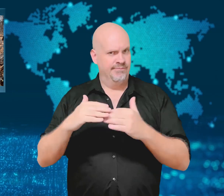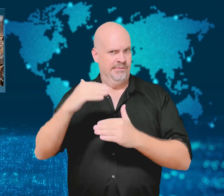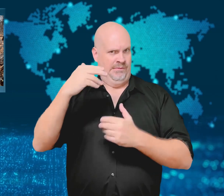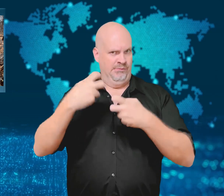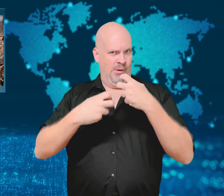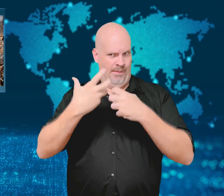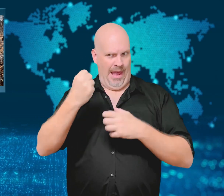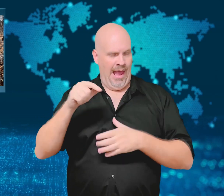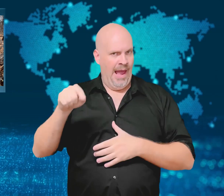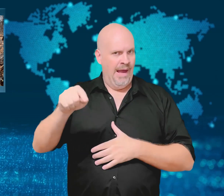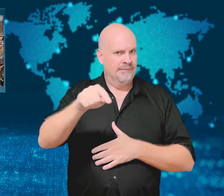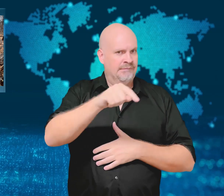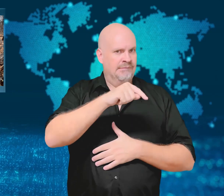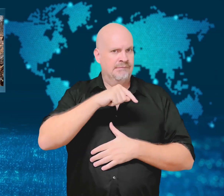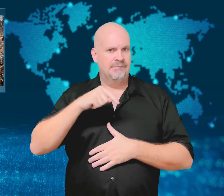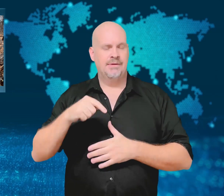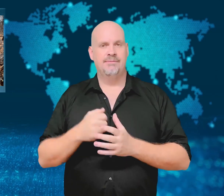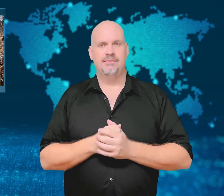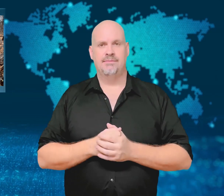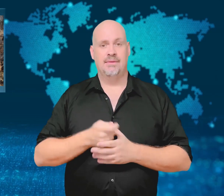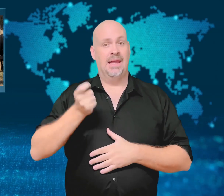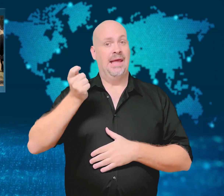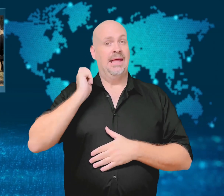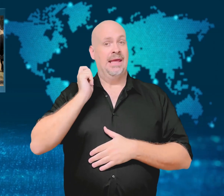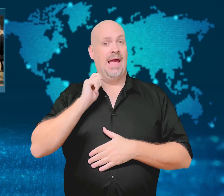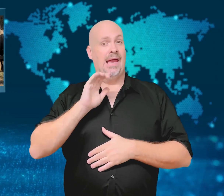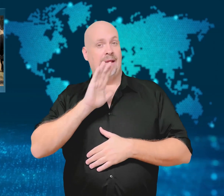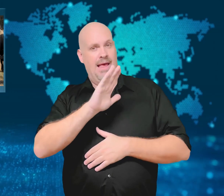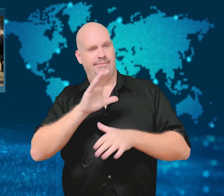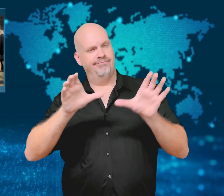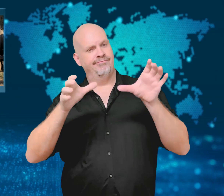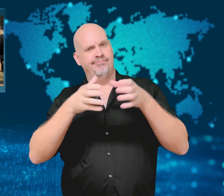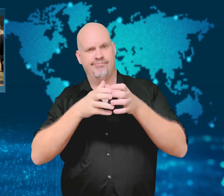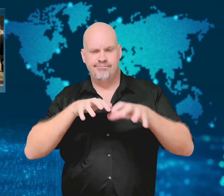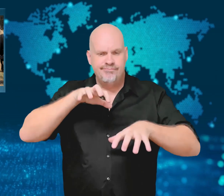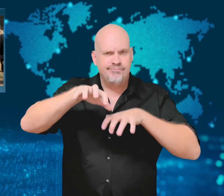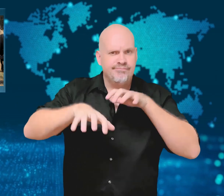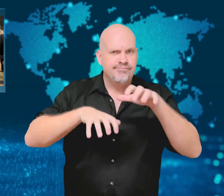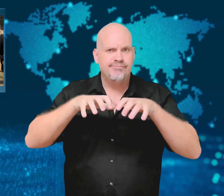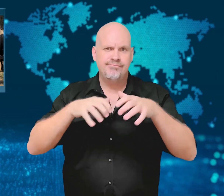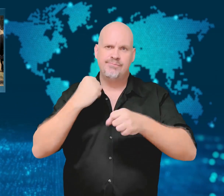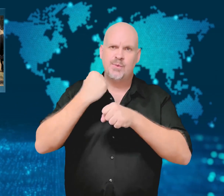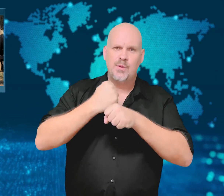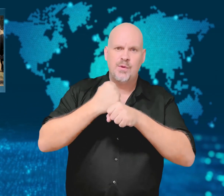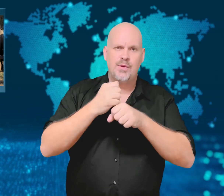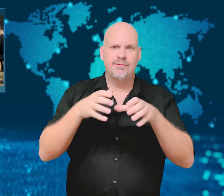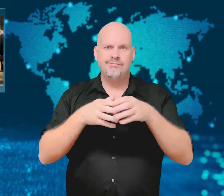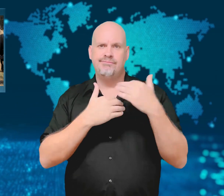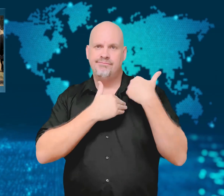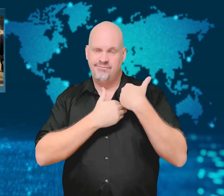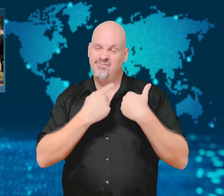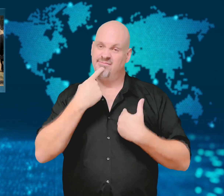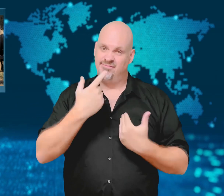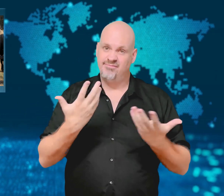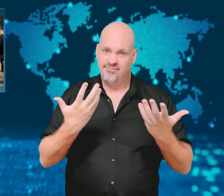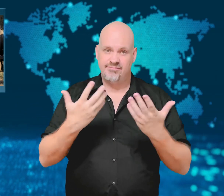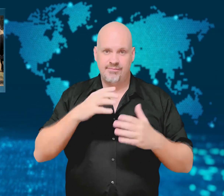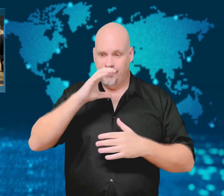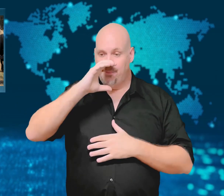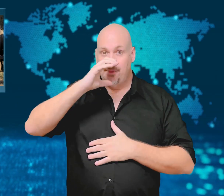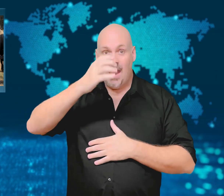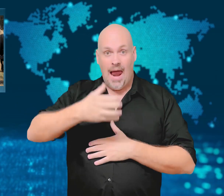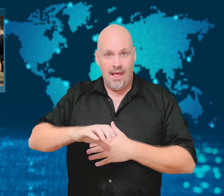Kenya's Wildlife Service has reported the deaths of 205 elephants,